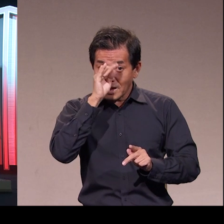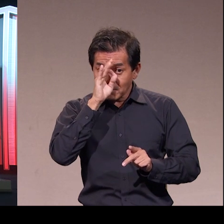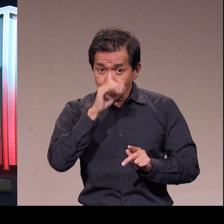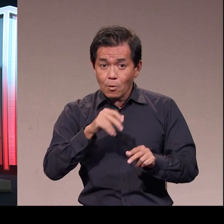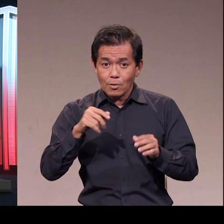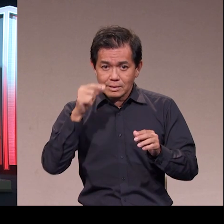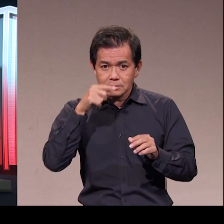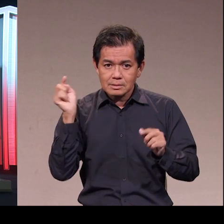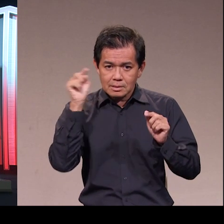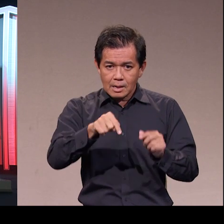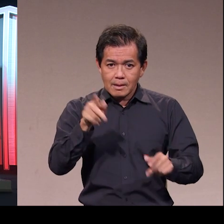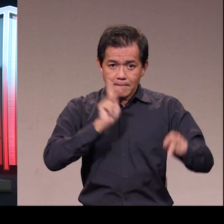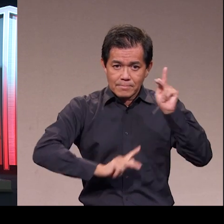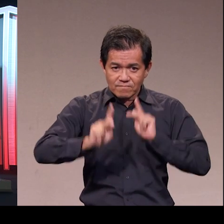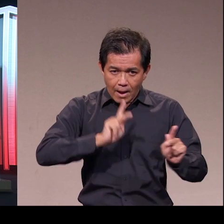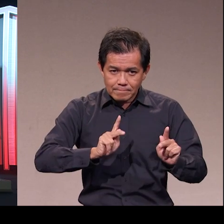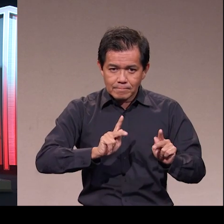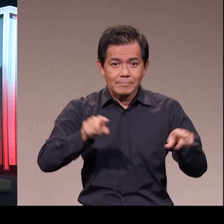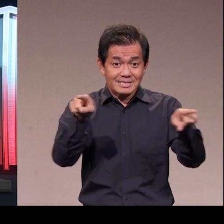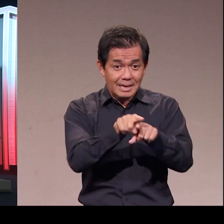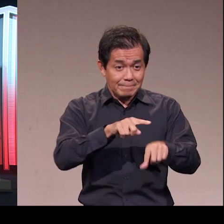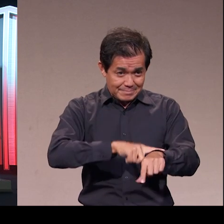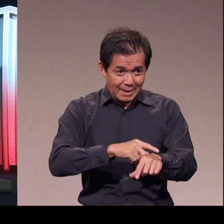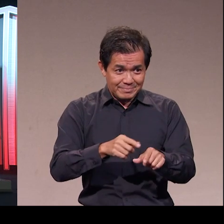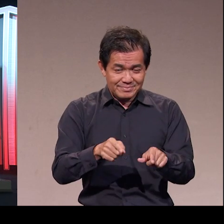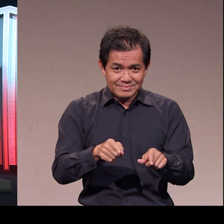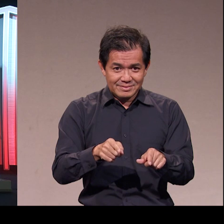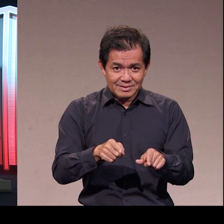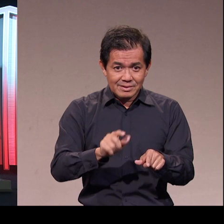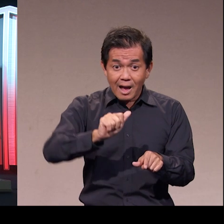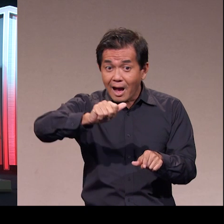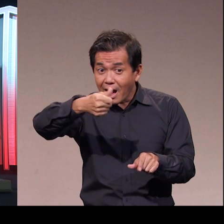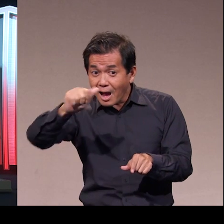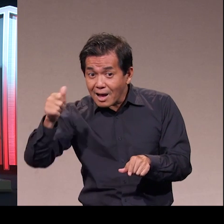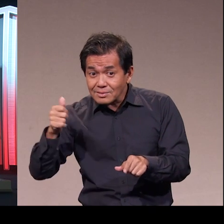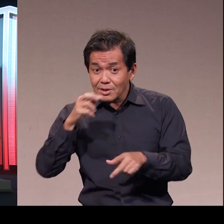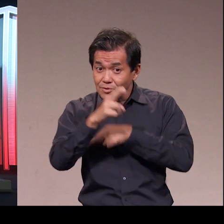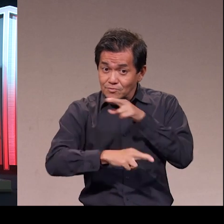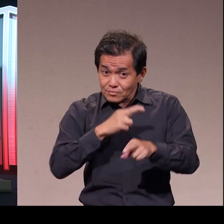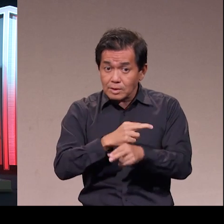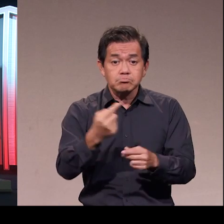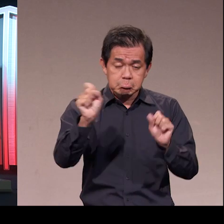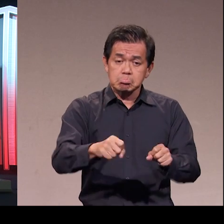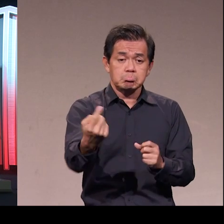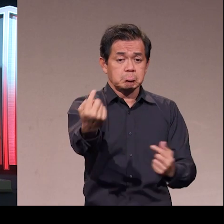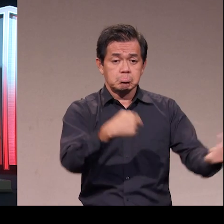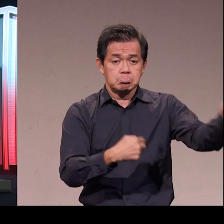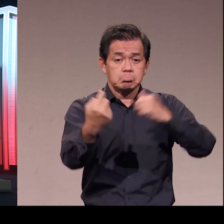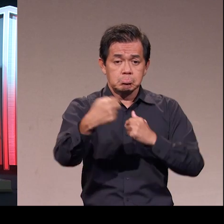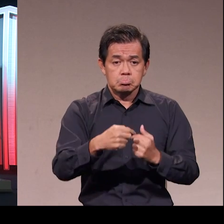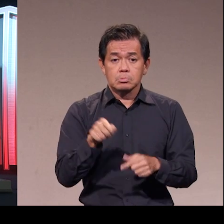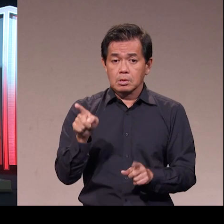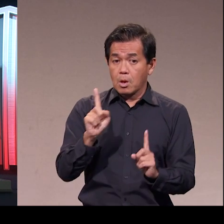members from other ethnic groups. This is one of the members, called Shafiq.